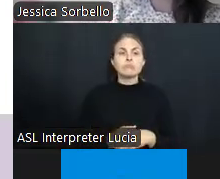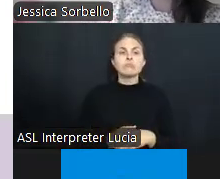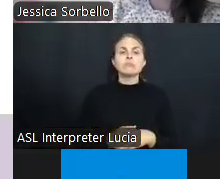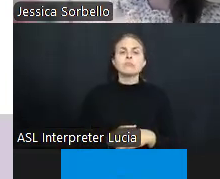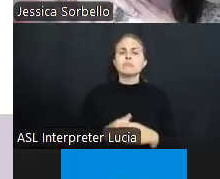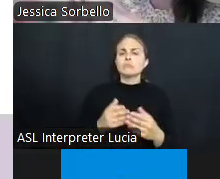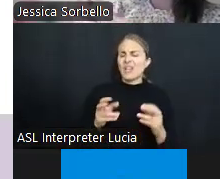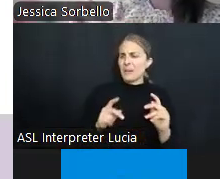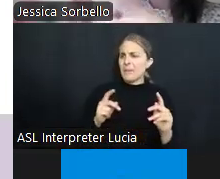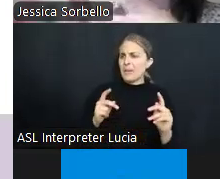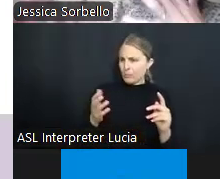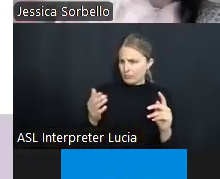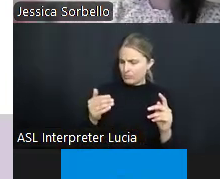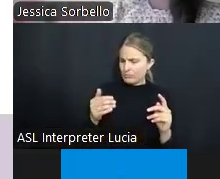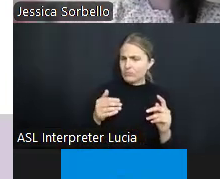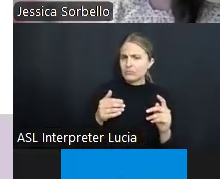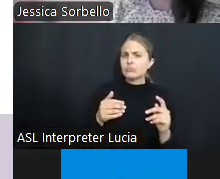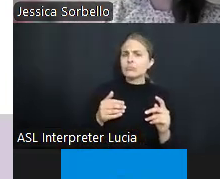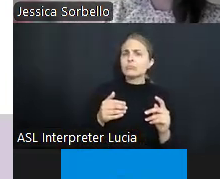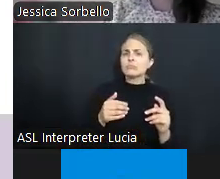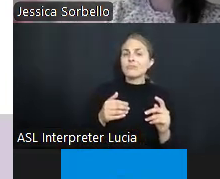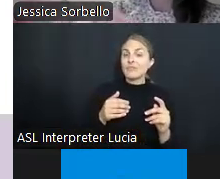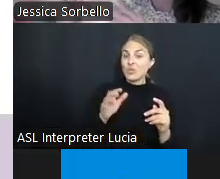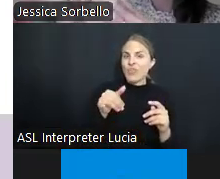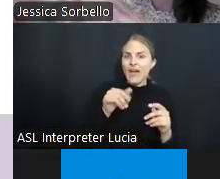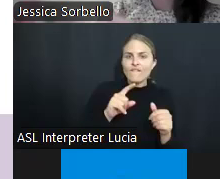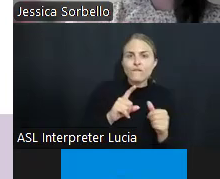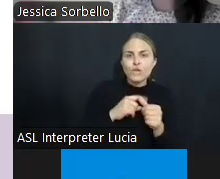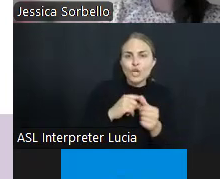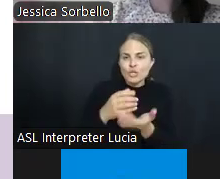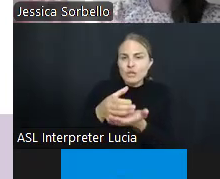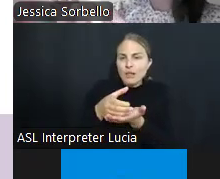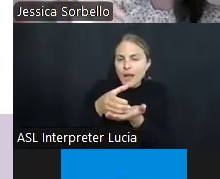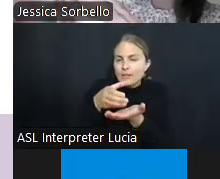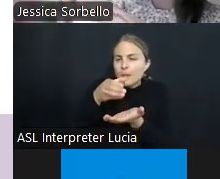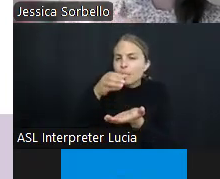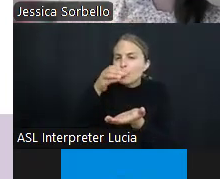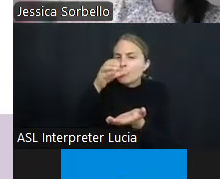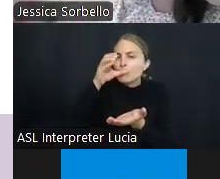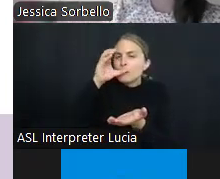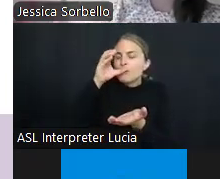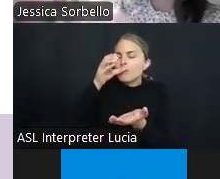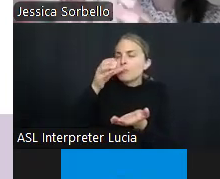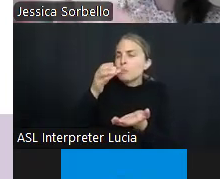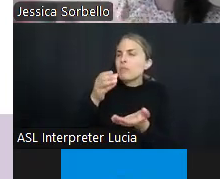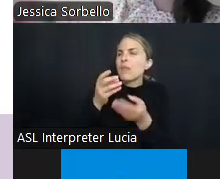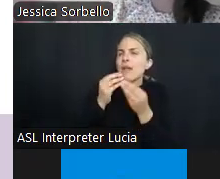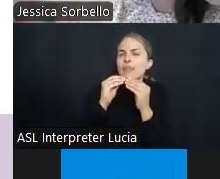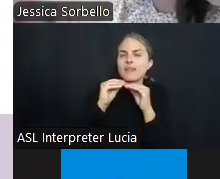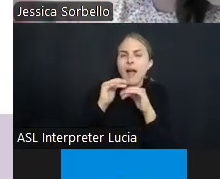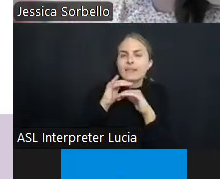condensation and what it will taste like and how good it will feel. They did not drink any water. They were just